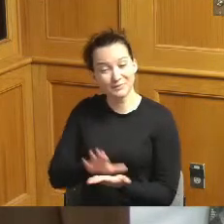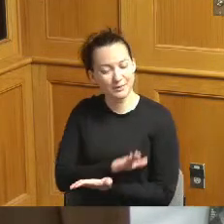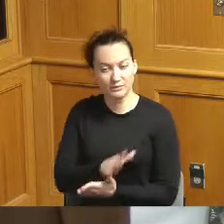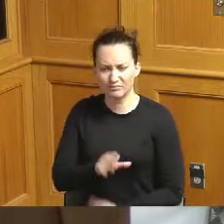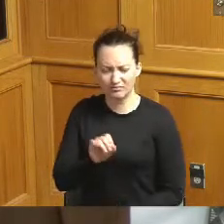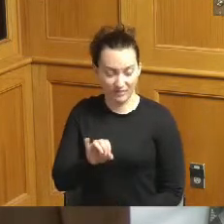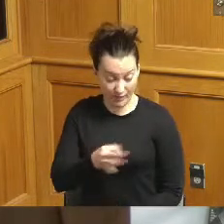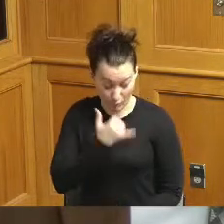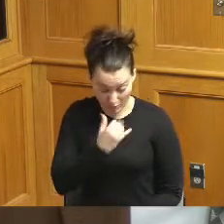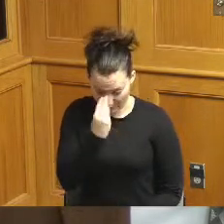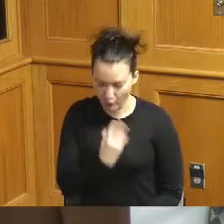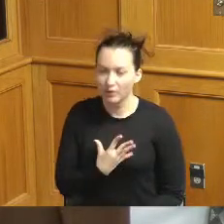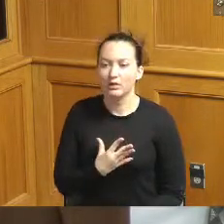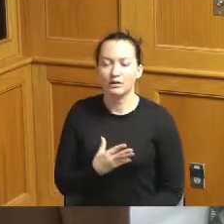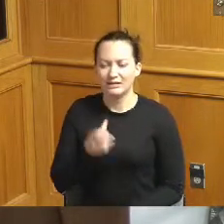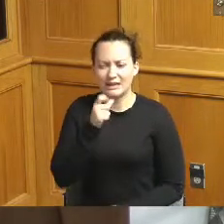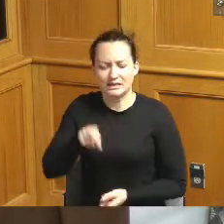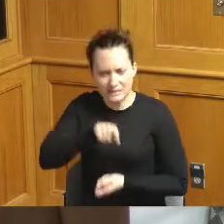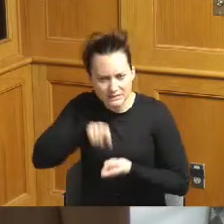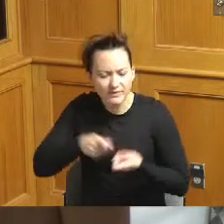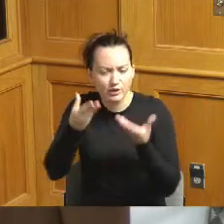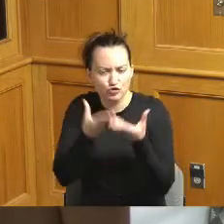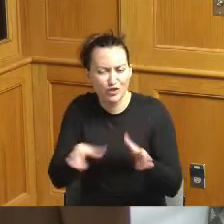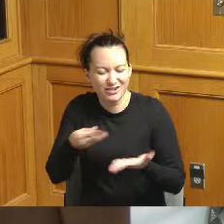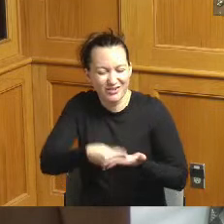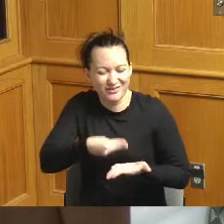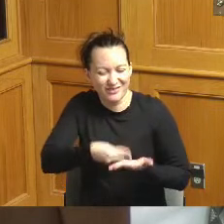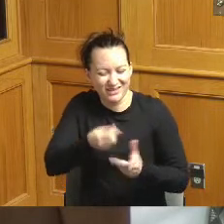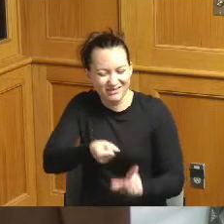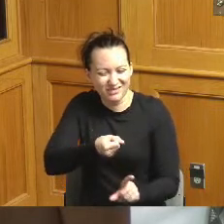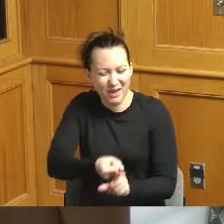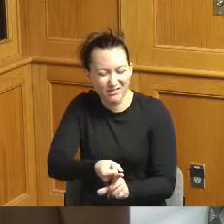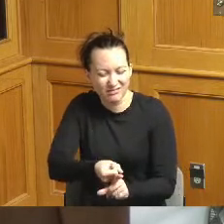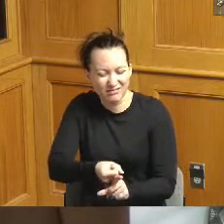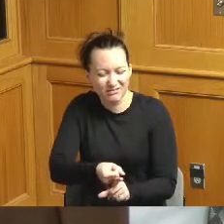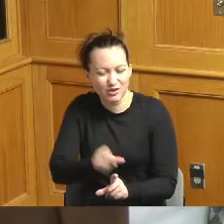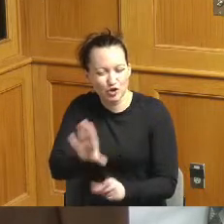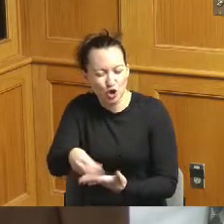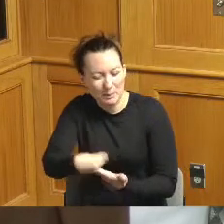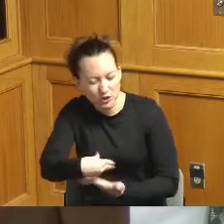if I'm wrong but there's no general fund impact when we talk about your budget because you're